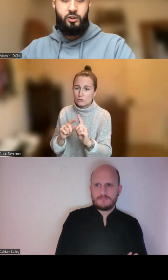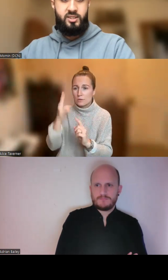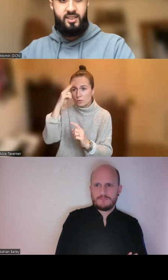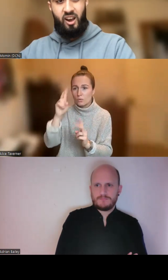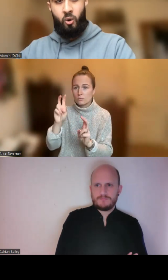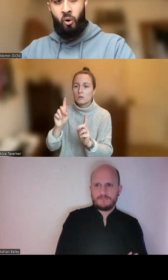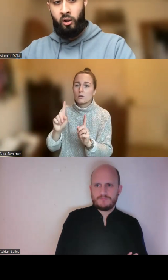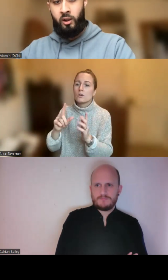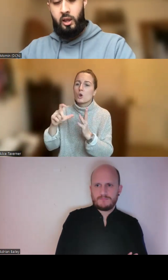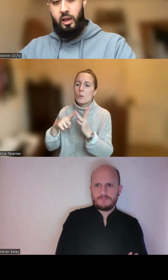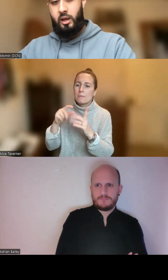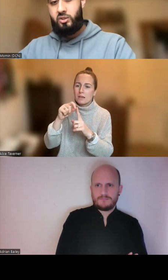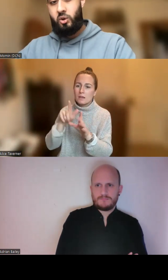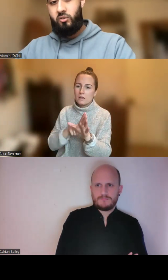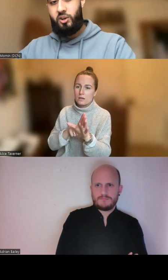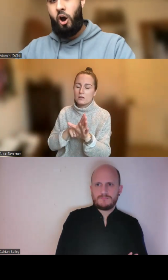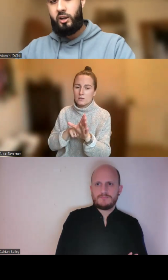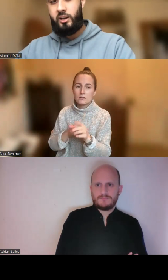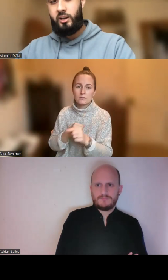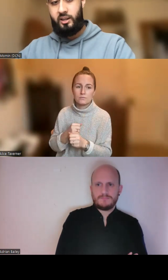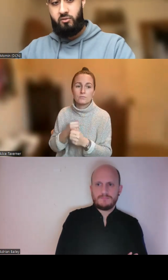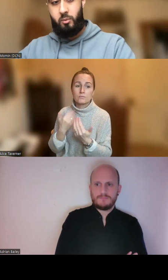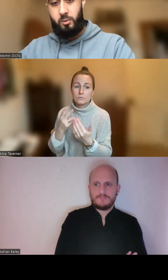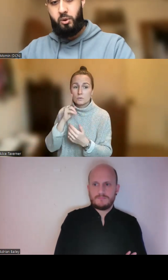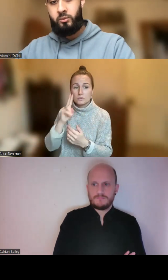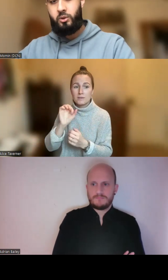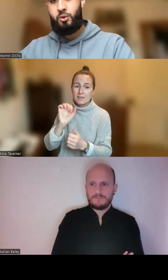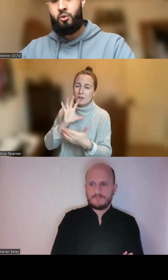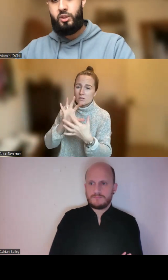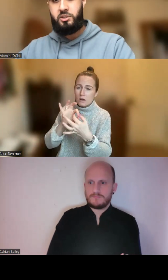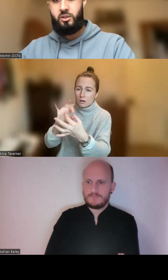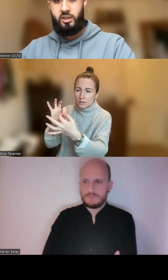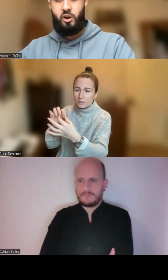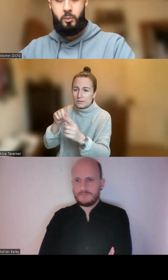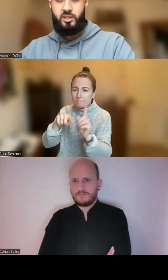You can see they're all targeting different people through these copies.